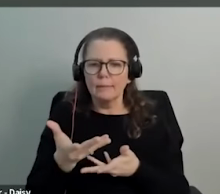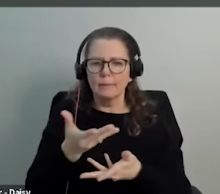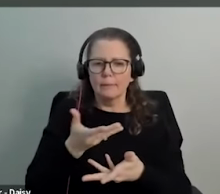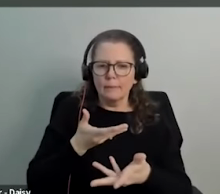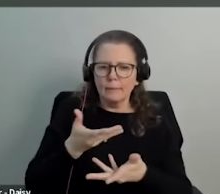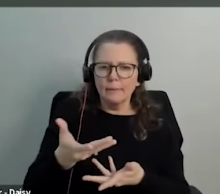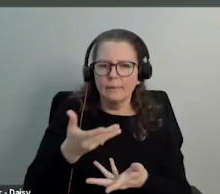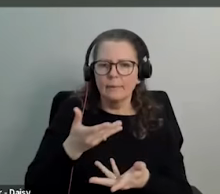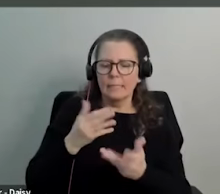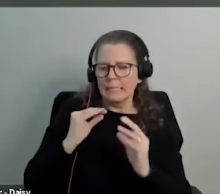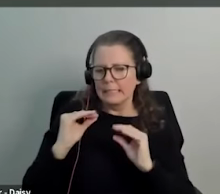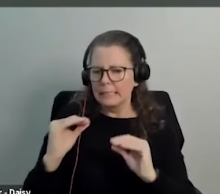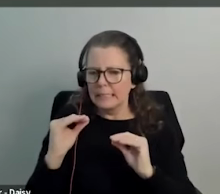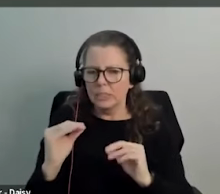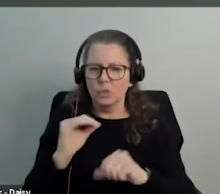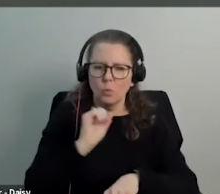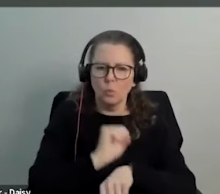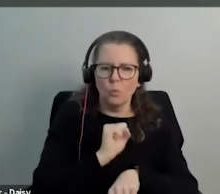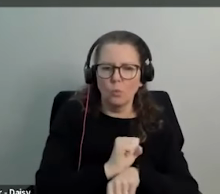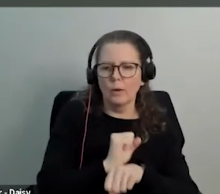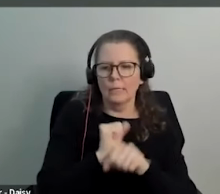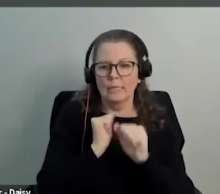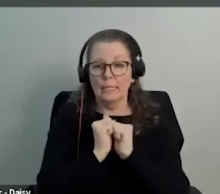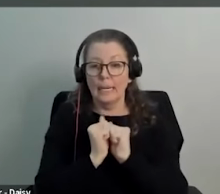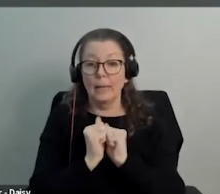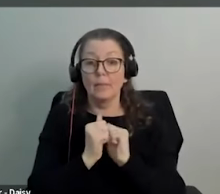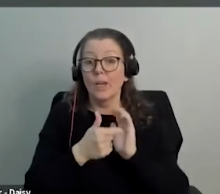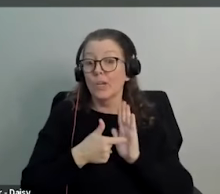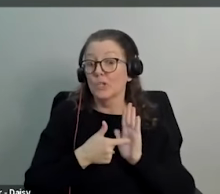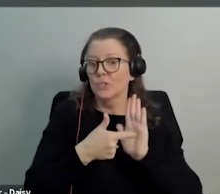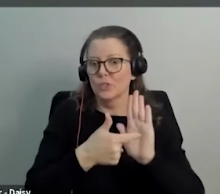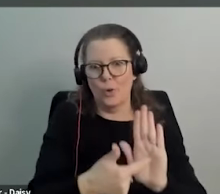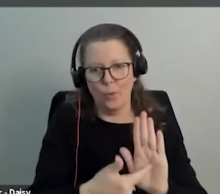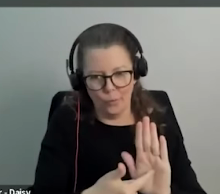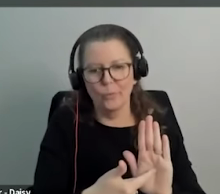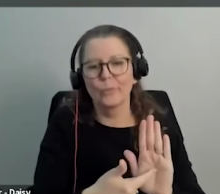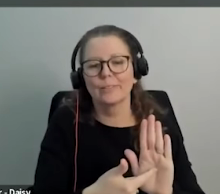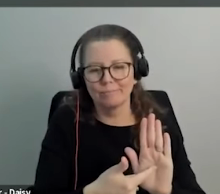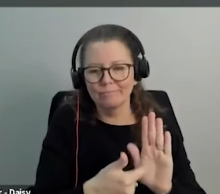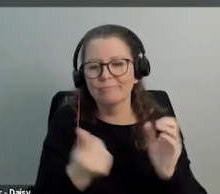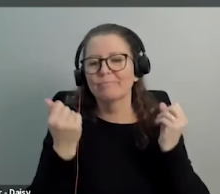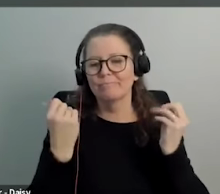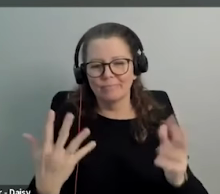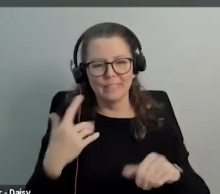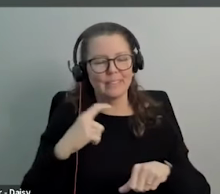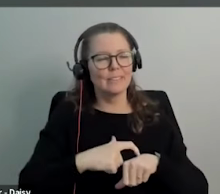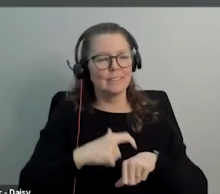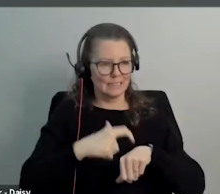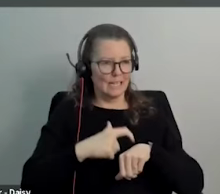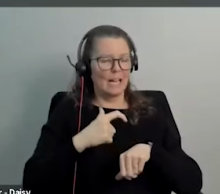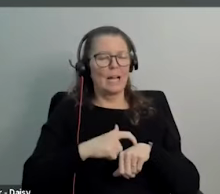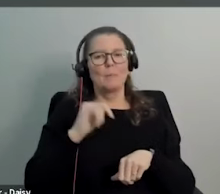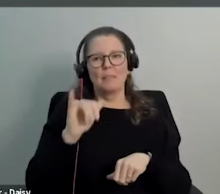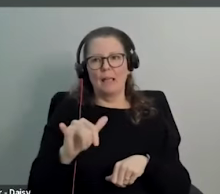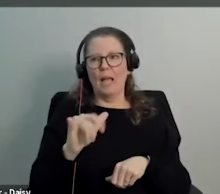and work together, and show them, you know? 'Cause I think a lot of times, people are very, you know,